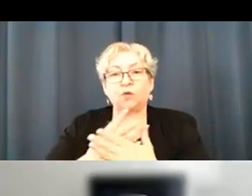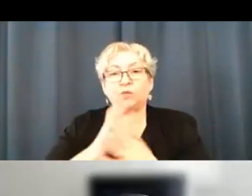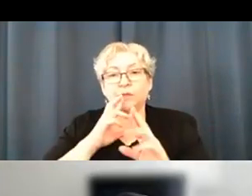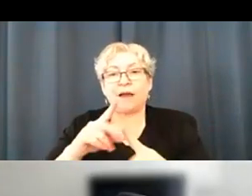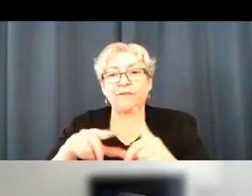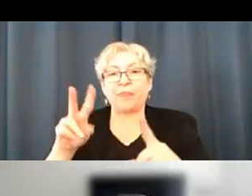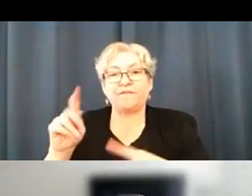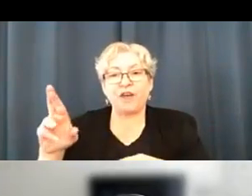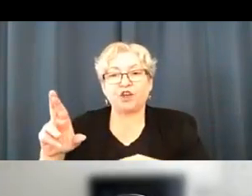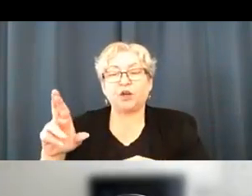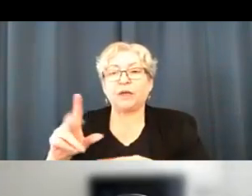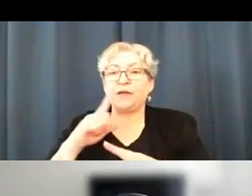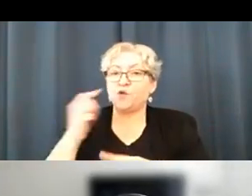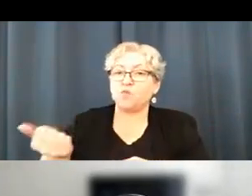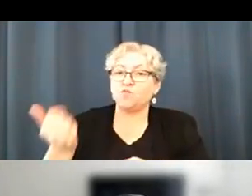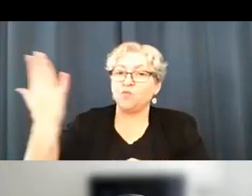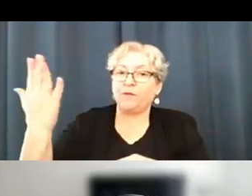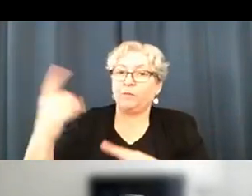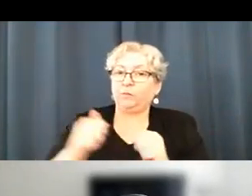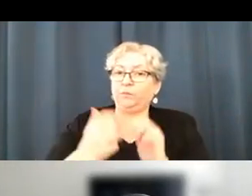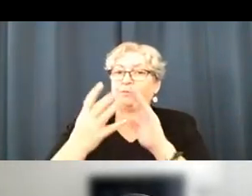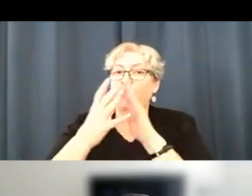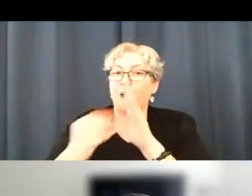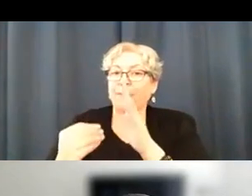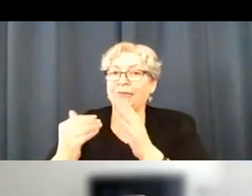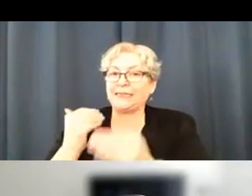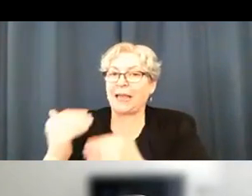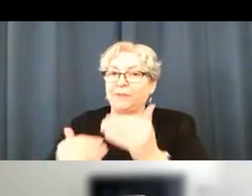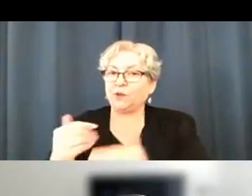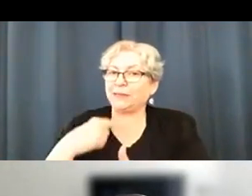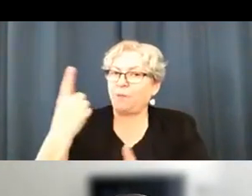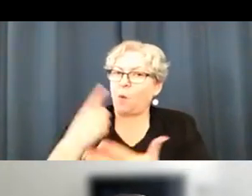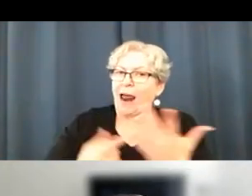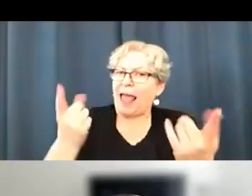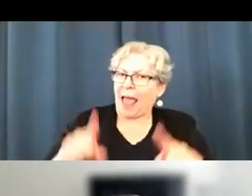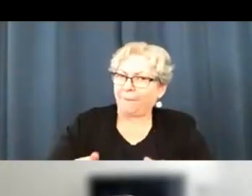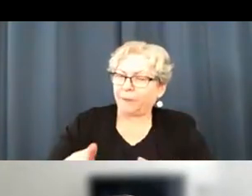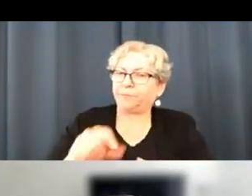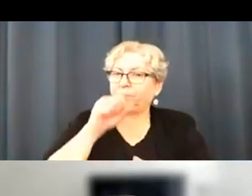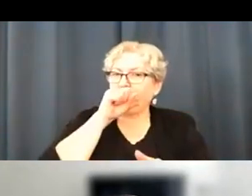especially if you can provide them with replication steps. You can say specifically what's happening is when I go to this menu